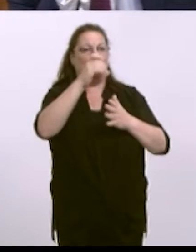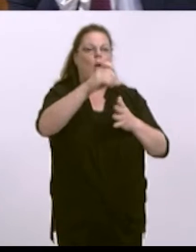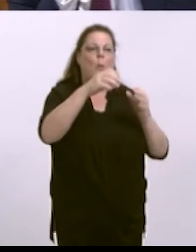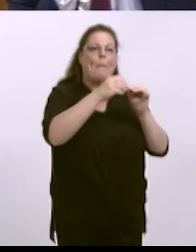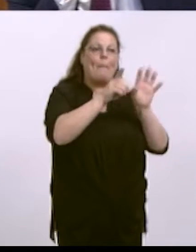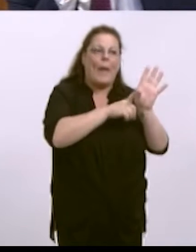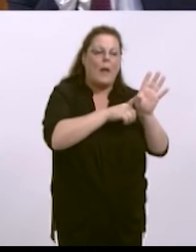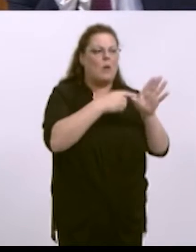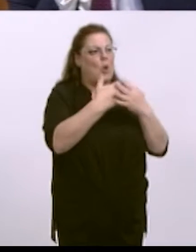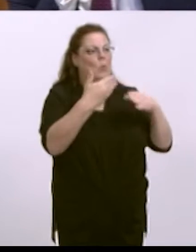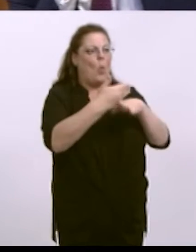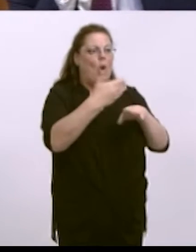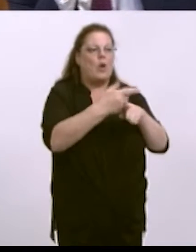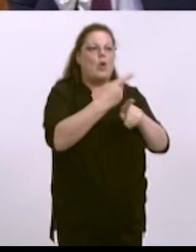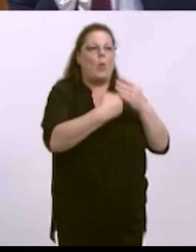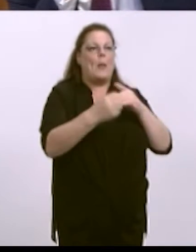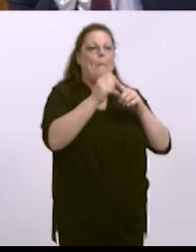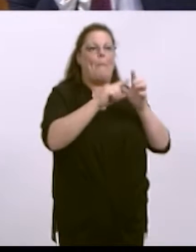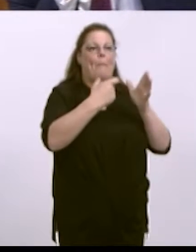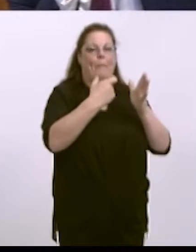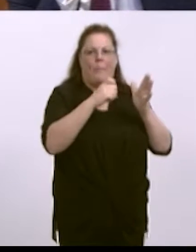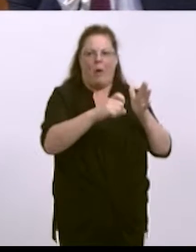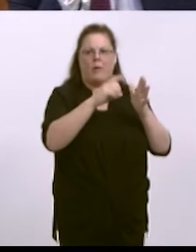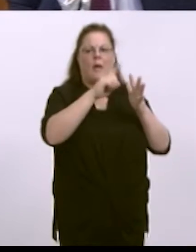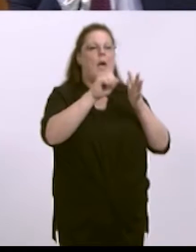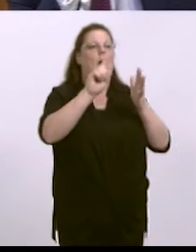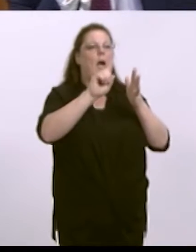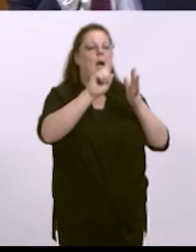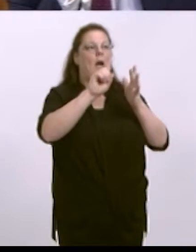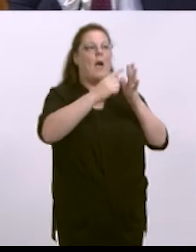done there, not just Parc Eirias, but also the seafront in Colwyn Bay; the substantial